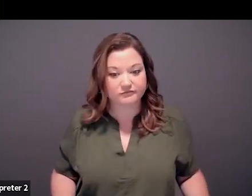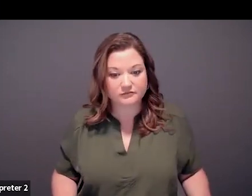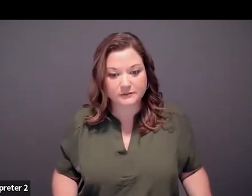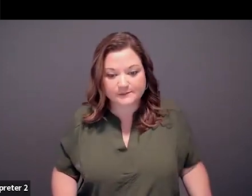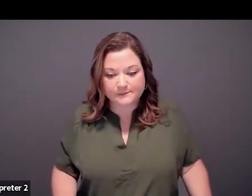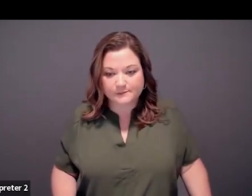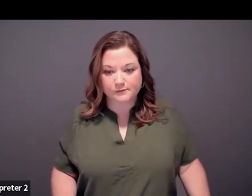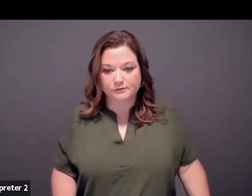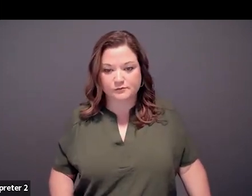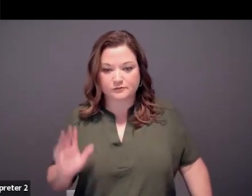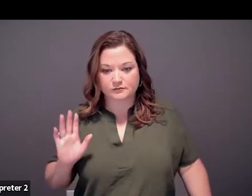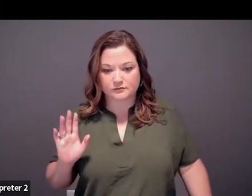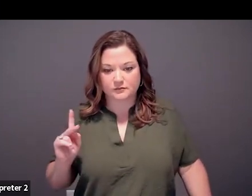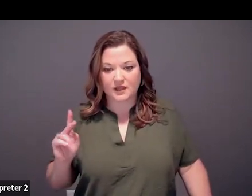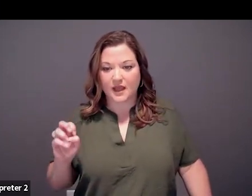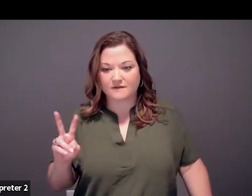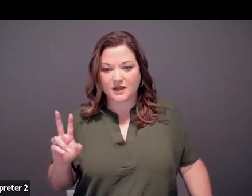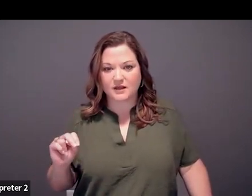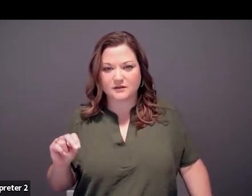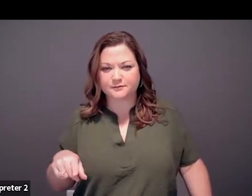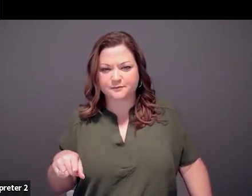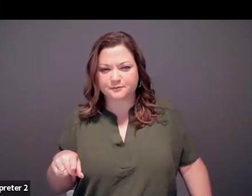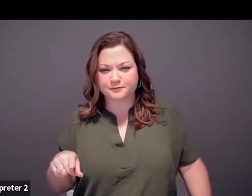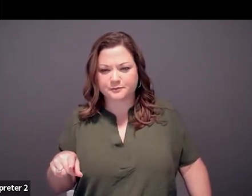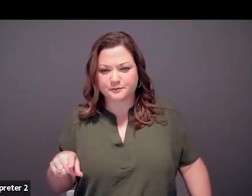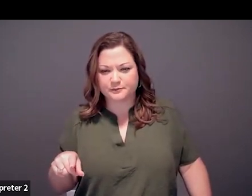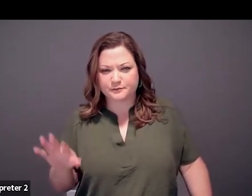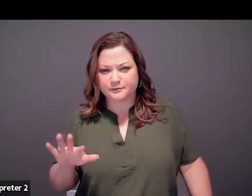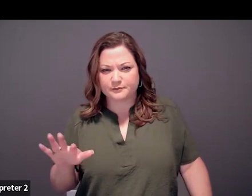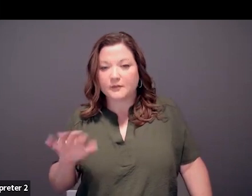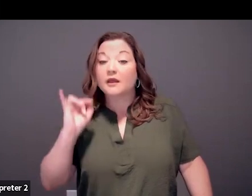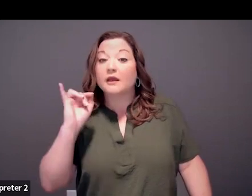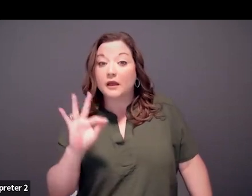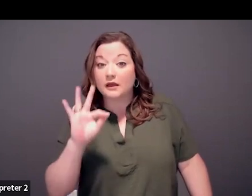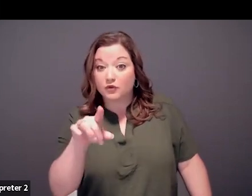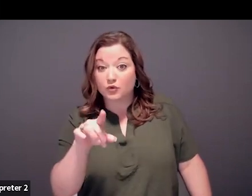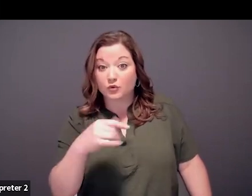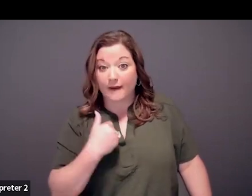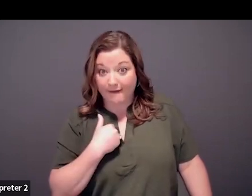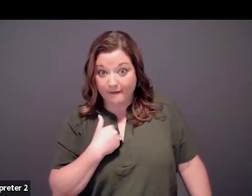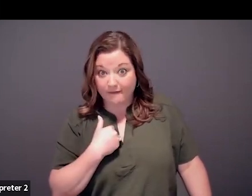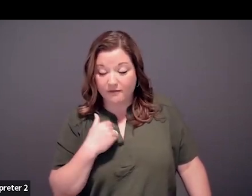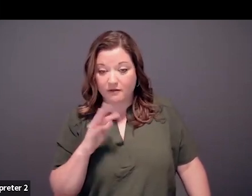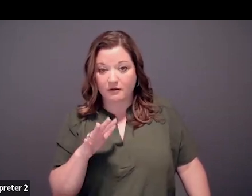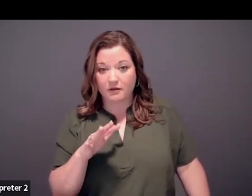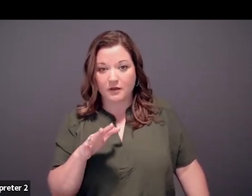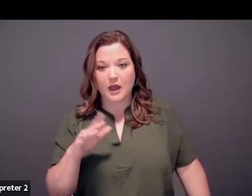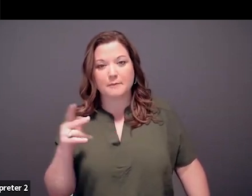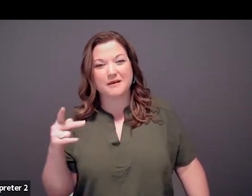I also think-- Oh, I was just going to say, also, if you have a placeholder and then tried